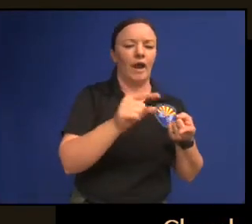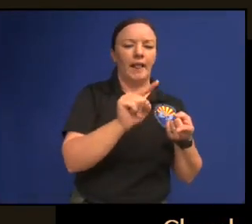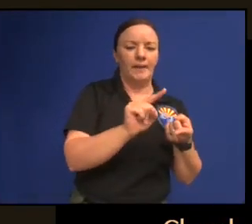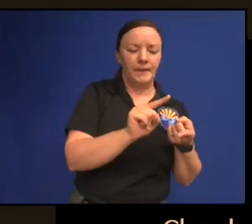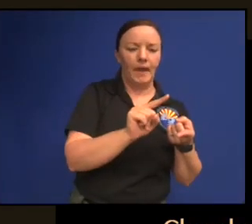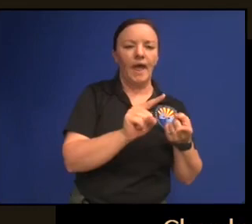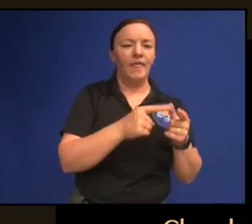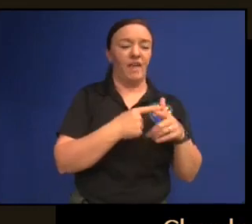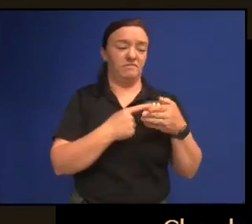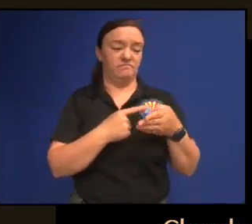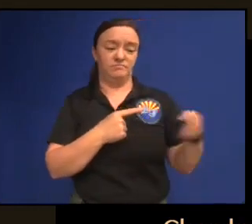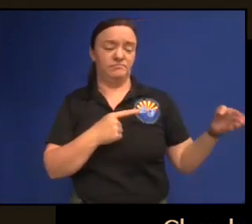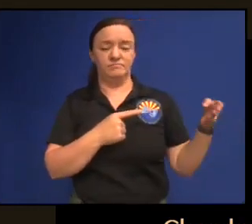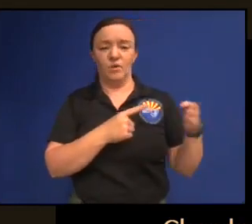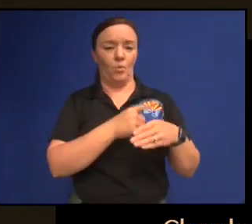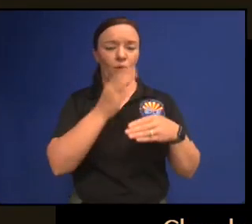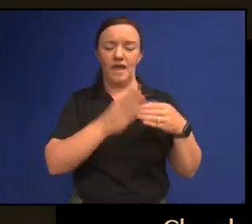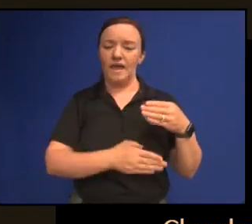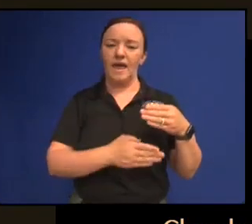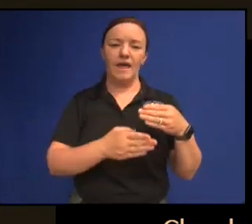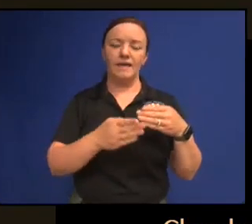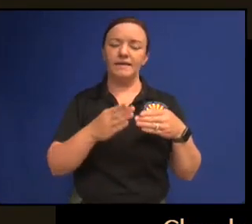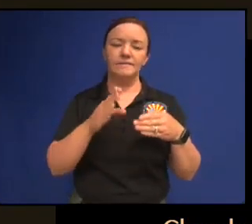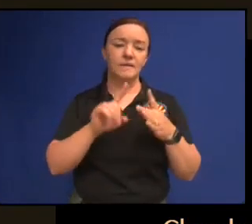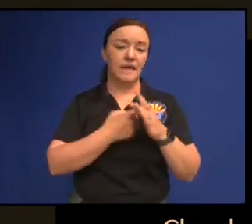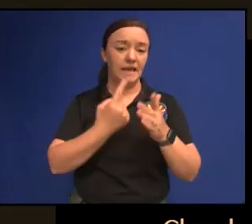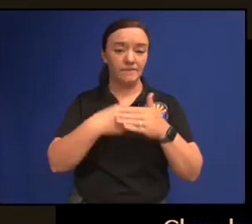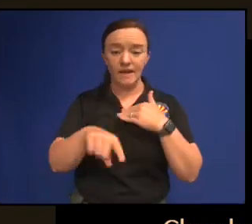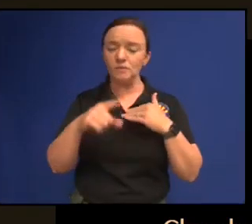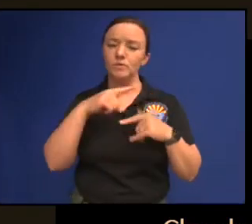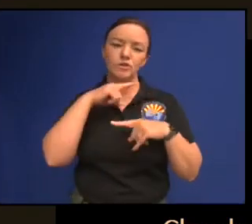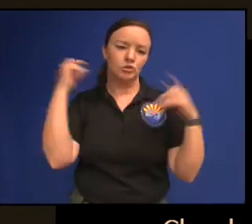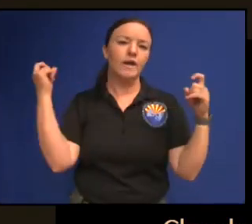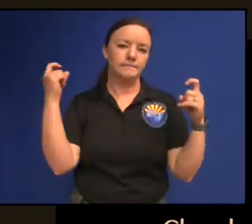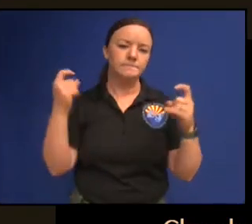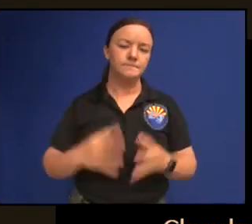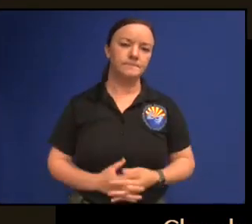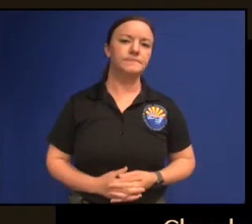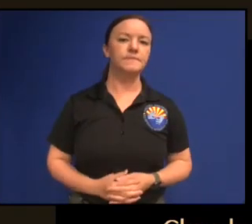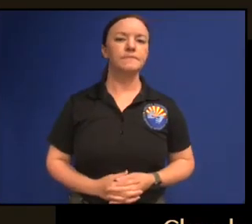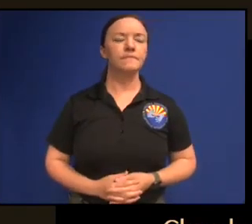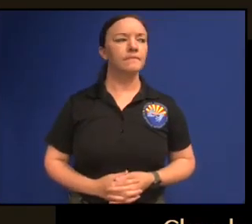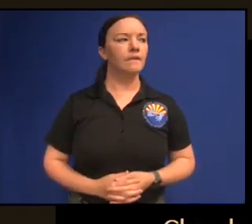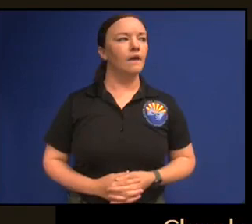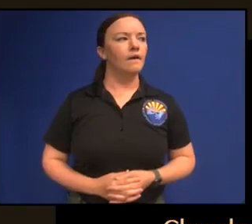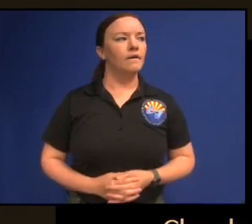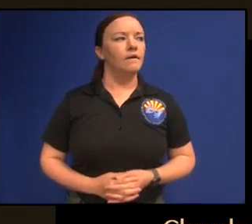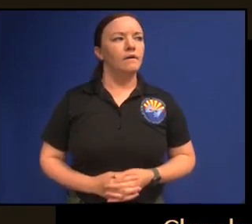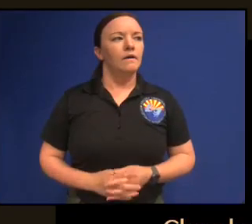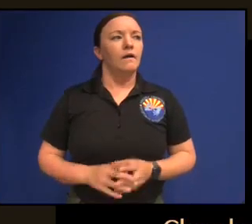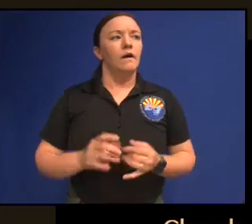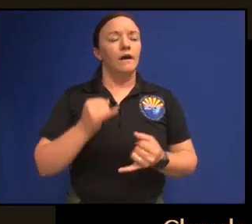THEN WE SEE A SIGNAL AT END OF NEXT WEEK AND WE MIGHT SEE SOME MOISTURE MOVING BACK IN FROM THE EAST.